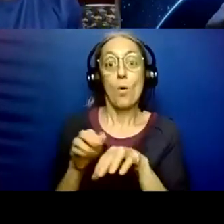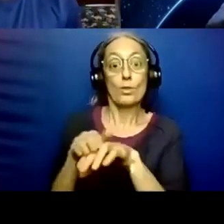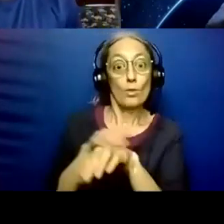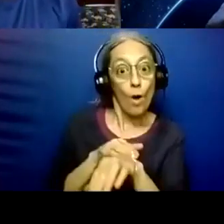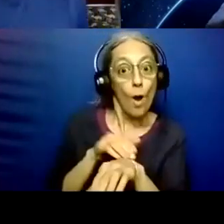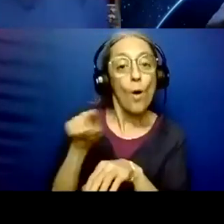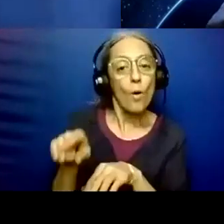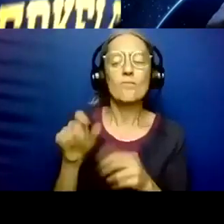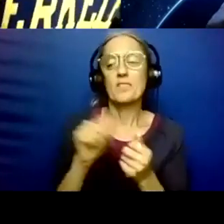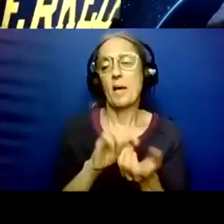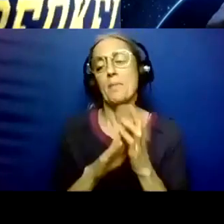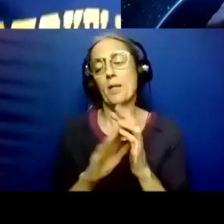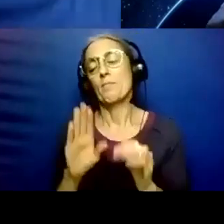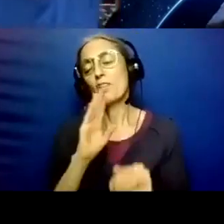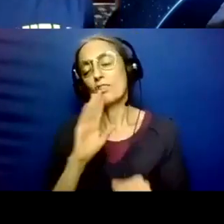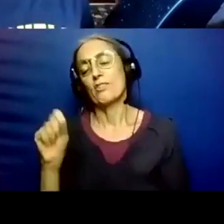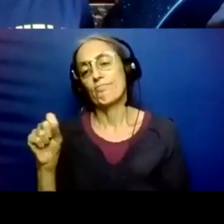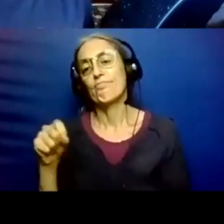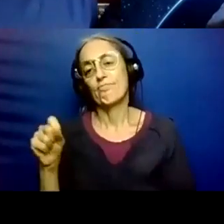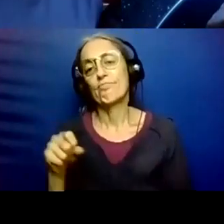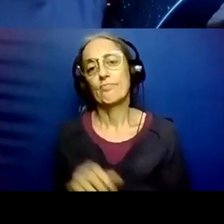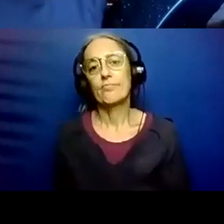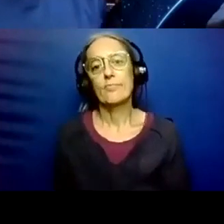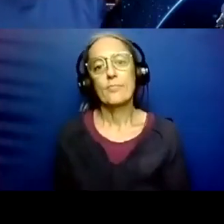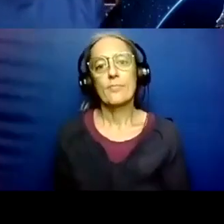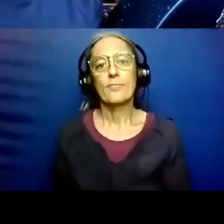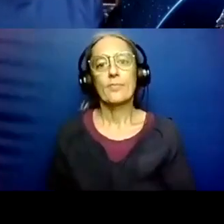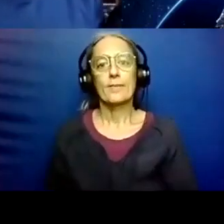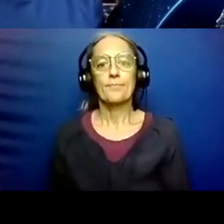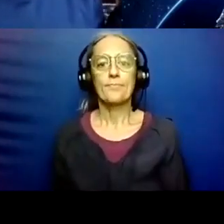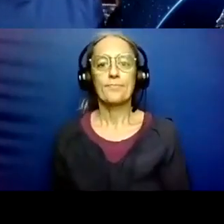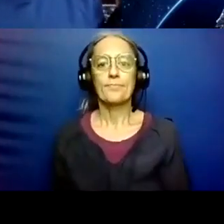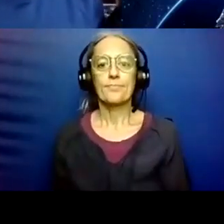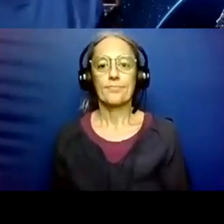And certainly when you're using AAC,